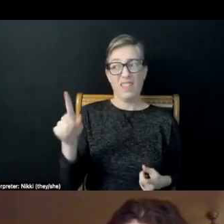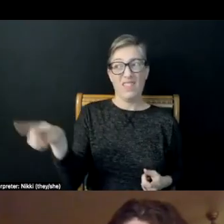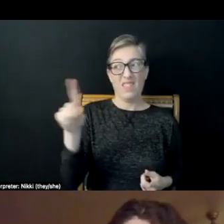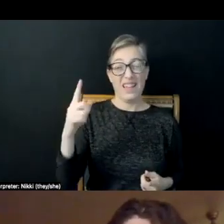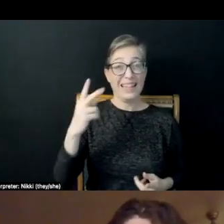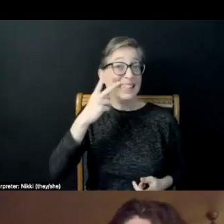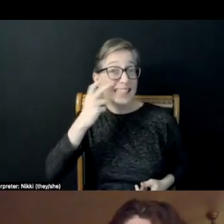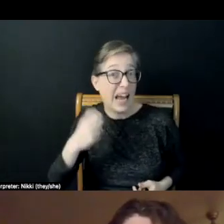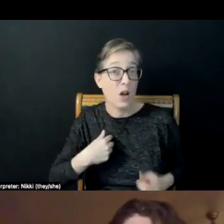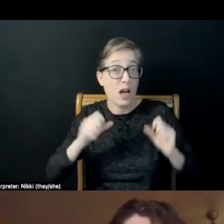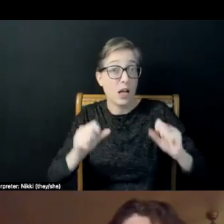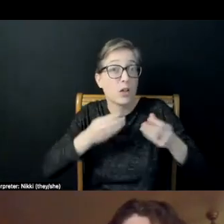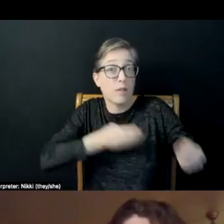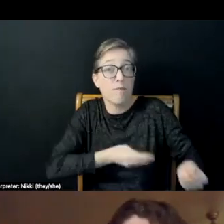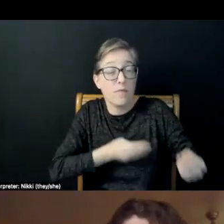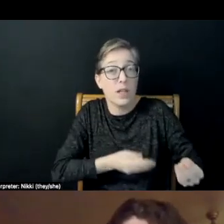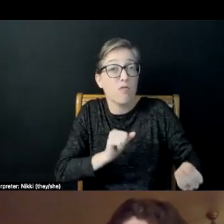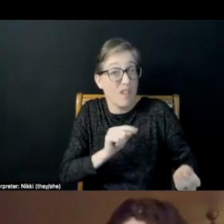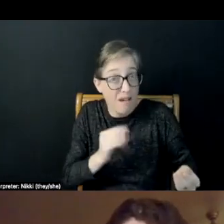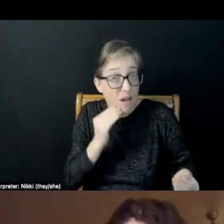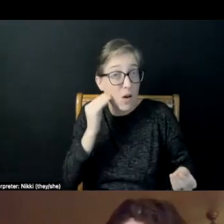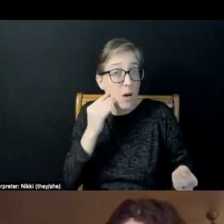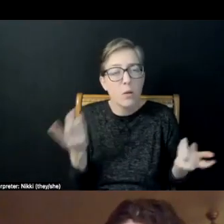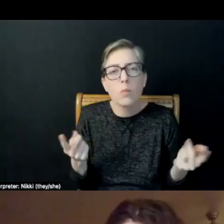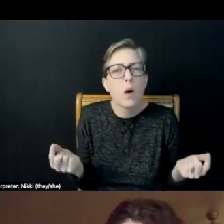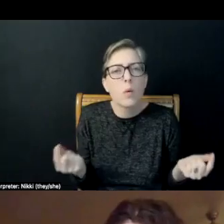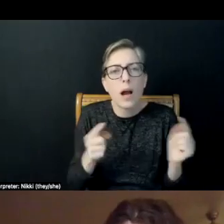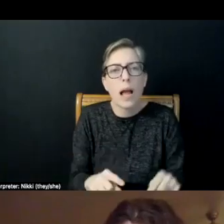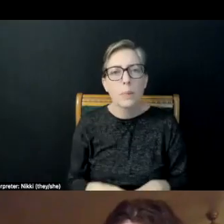The partners of able-bodied parents who chest feed are praised for helping.